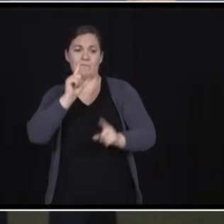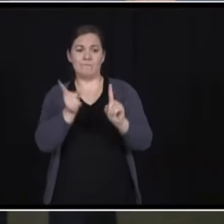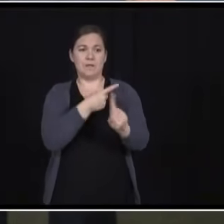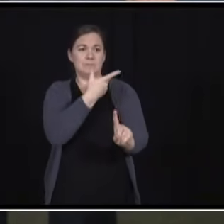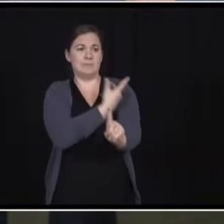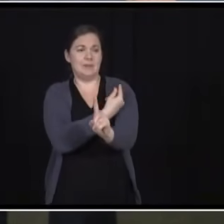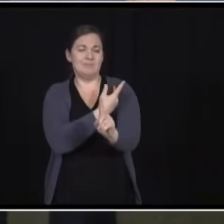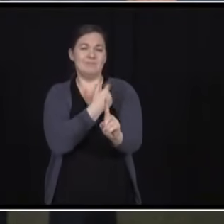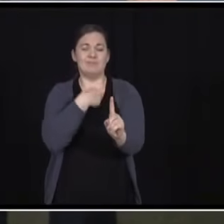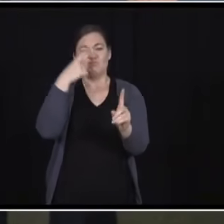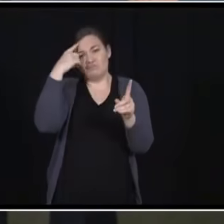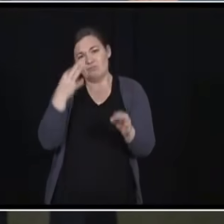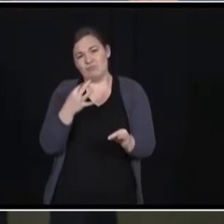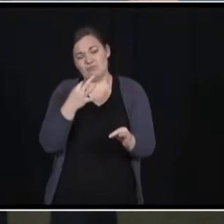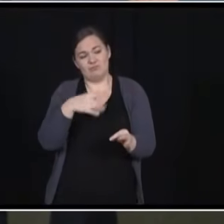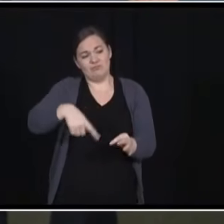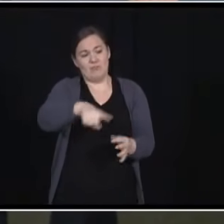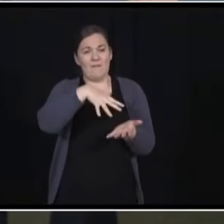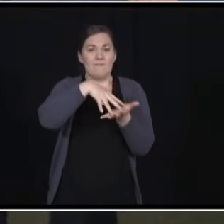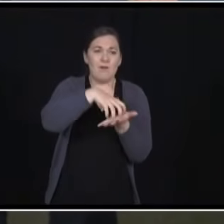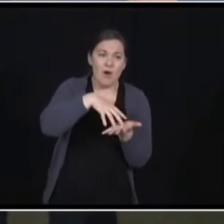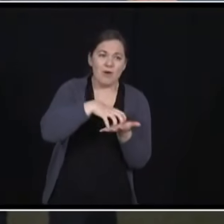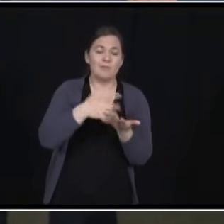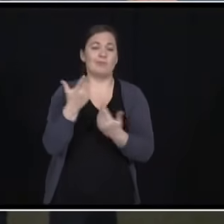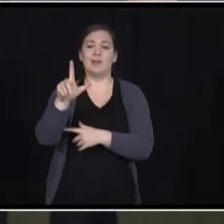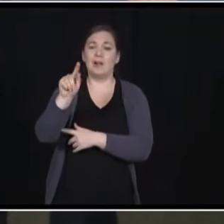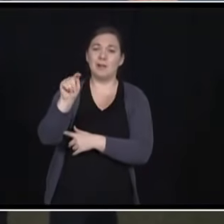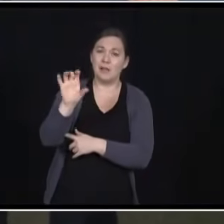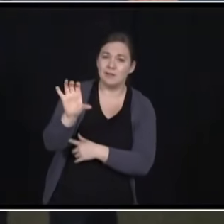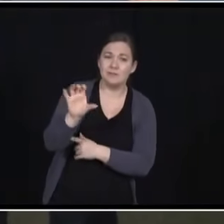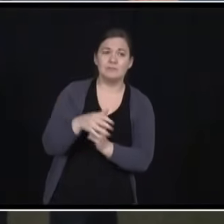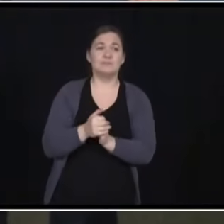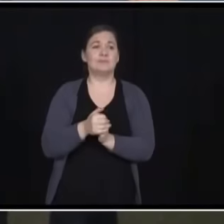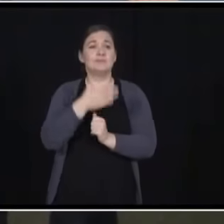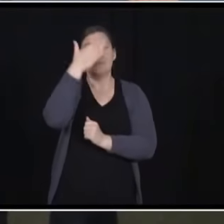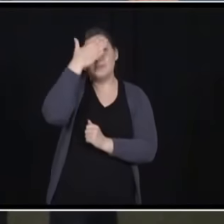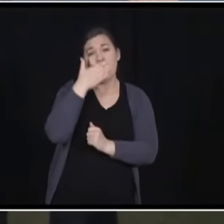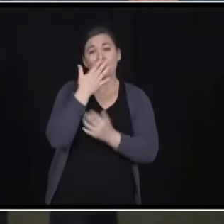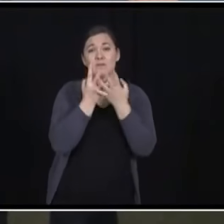and then we have a logistical challenge in making sure first, we have to identify who